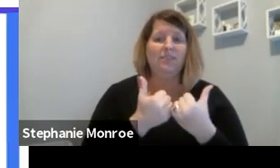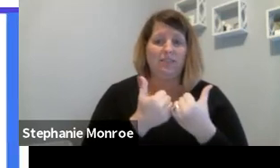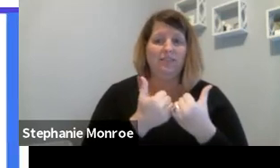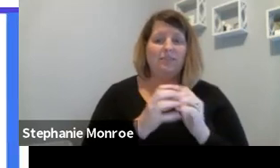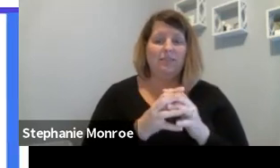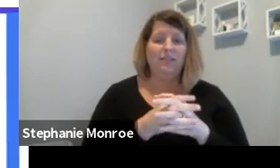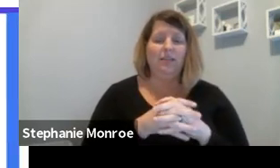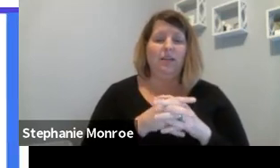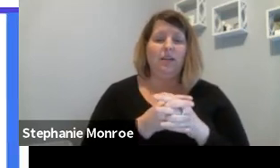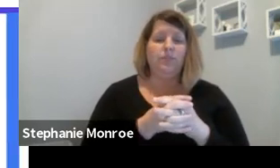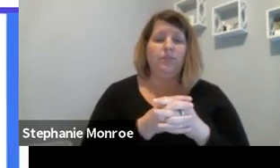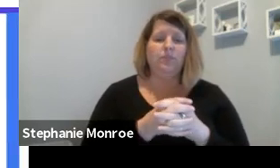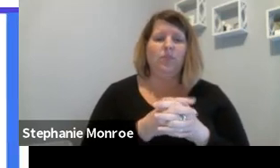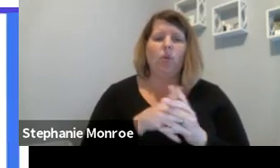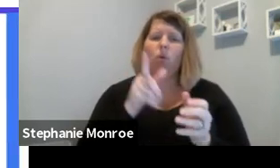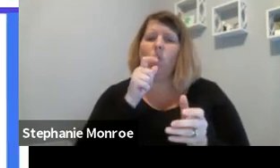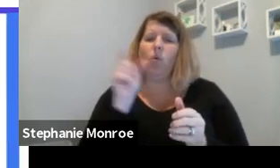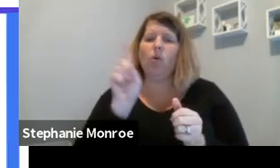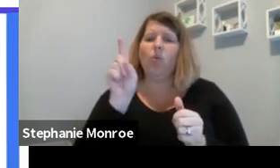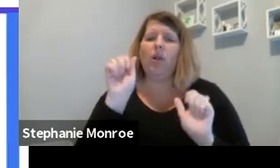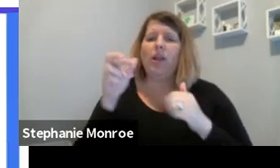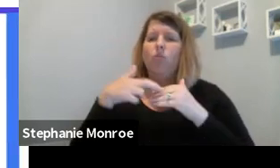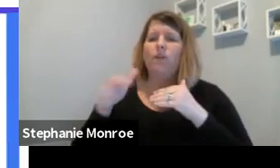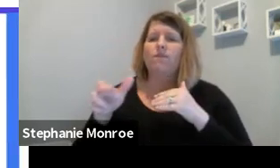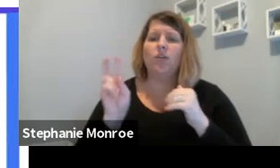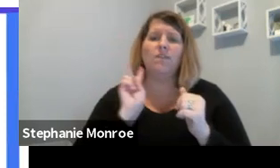Who and where can you refer victims to?